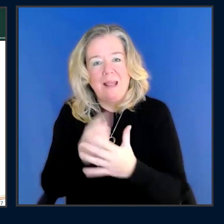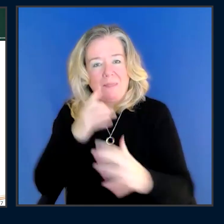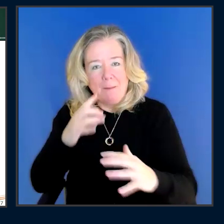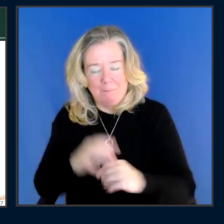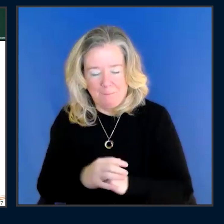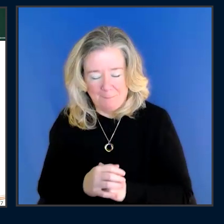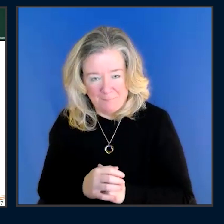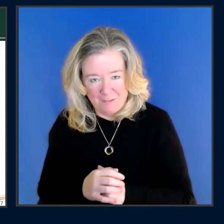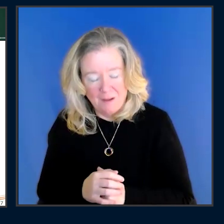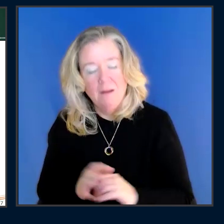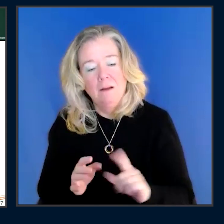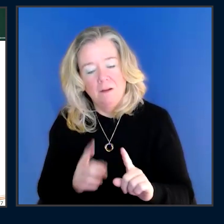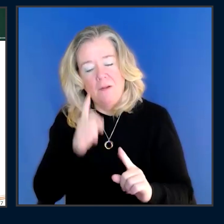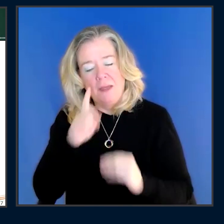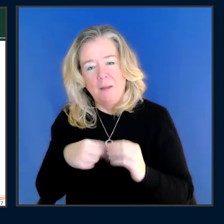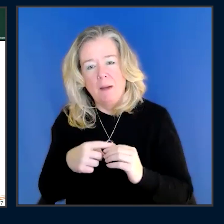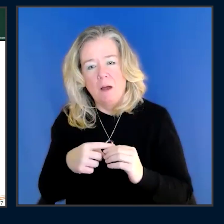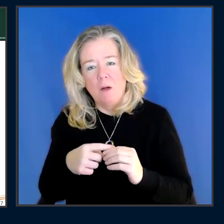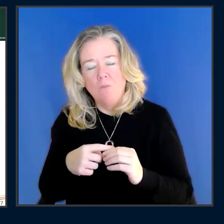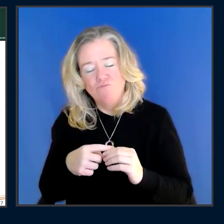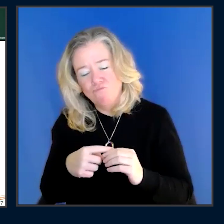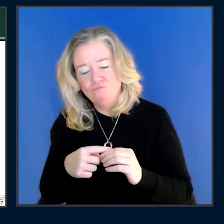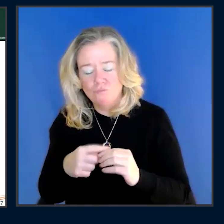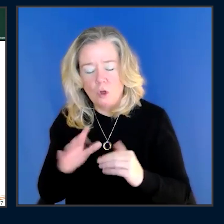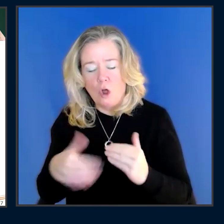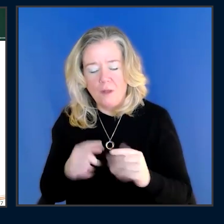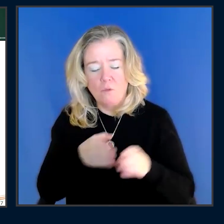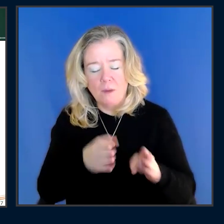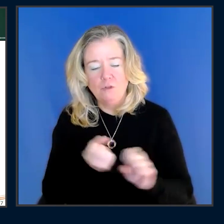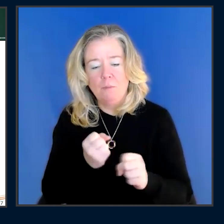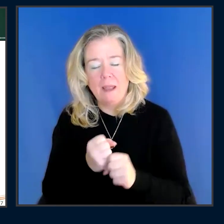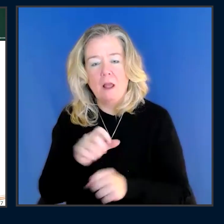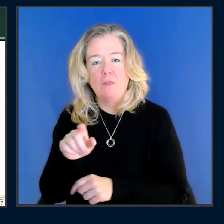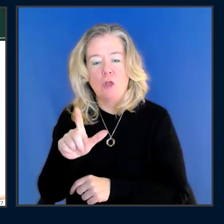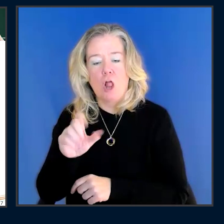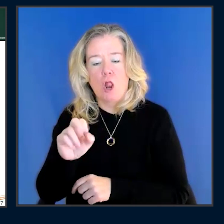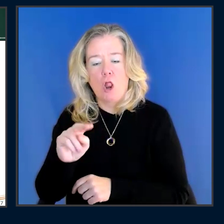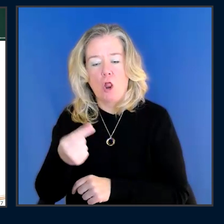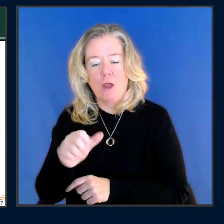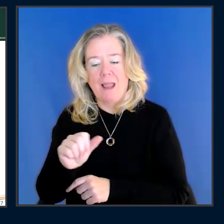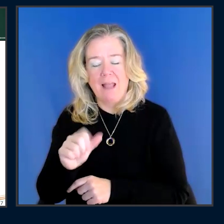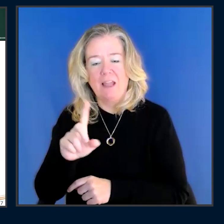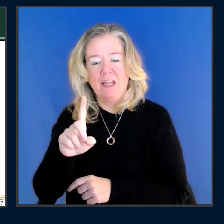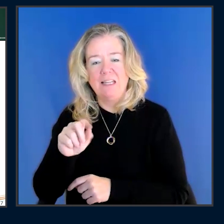So when we think about, hmm, all the ways to make the long A sound, like in the word day,